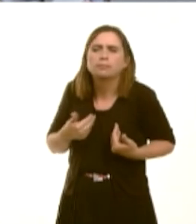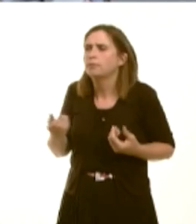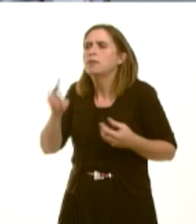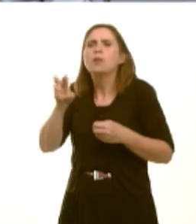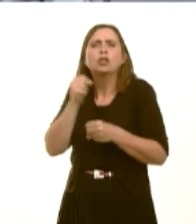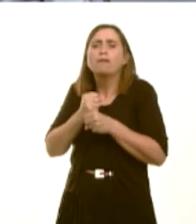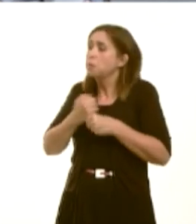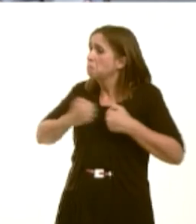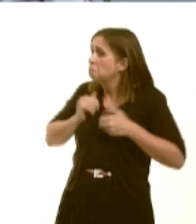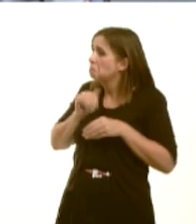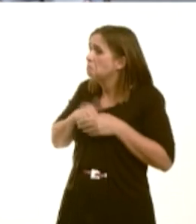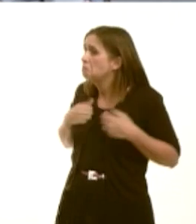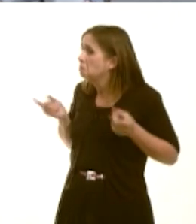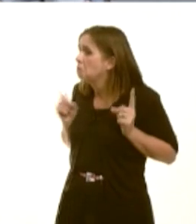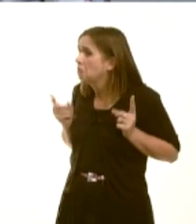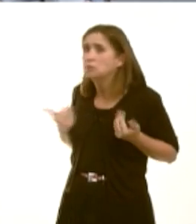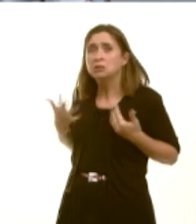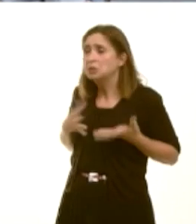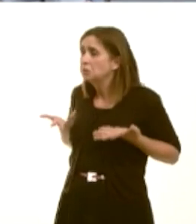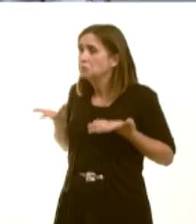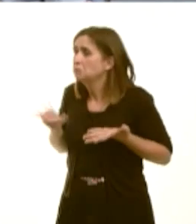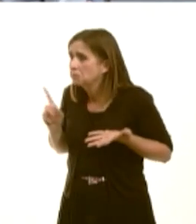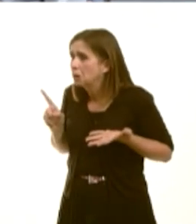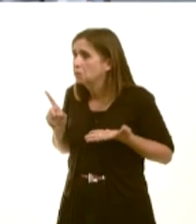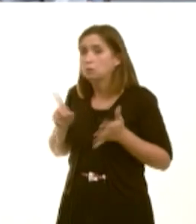Government. We donít know what contributions might be sought from local government, although,